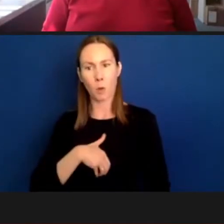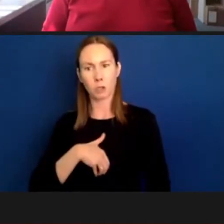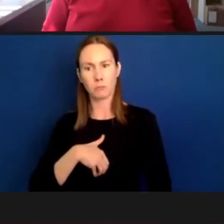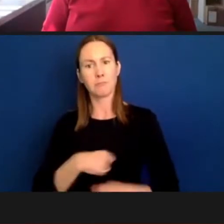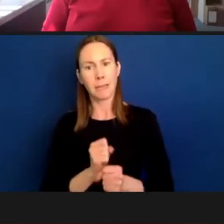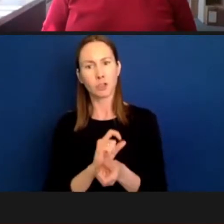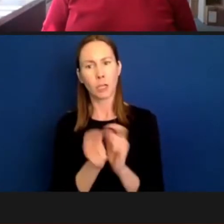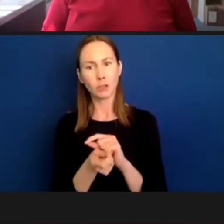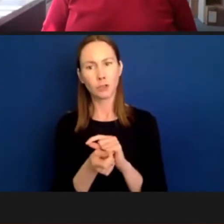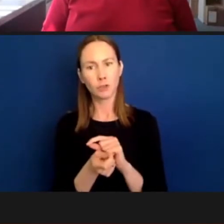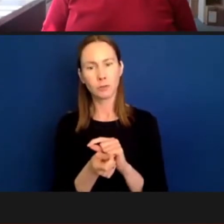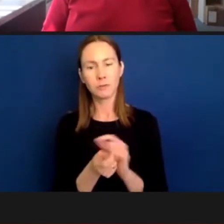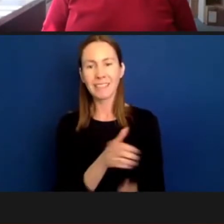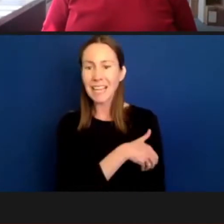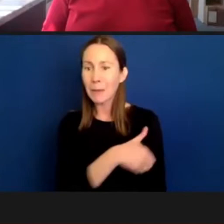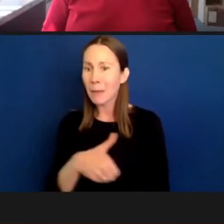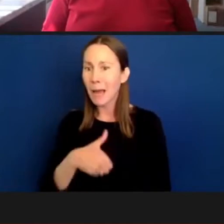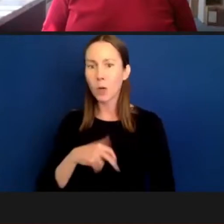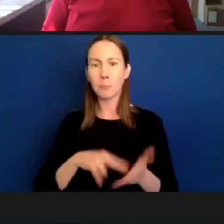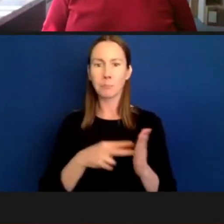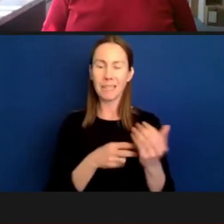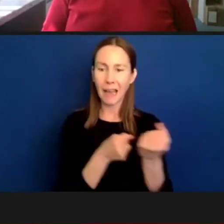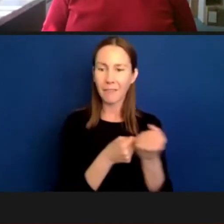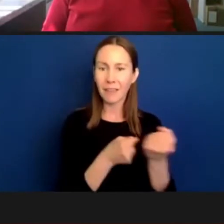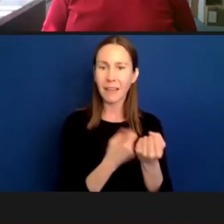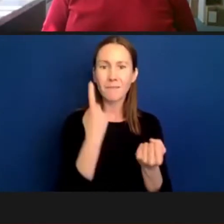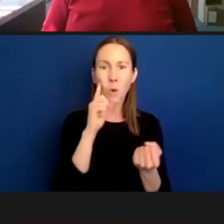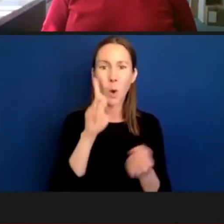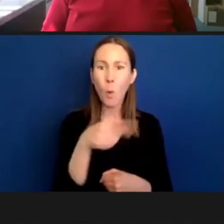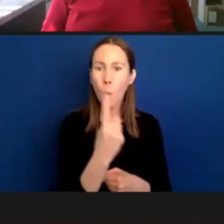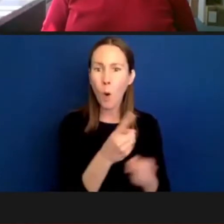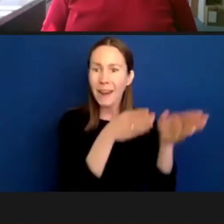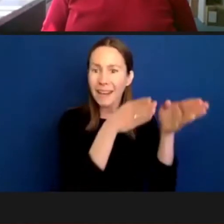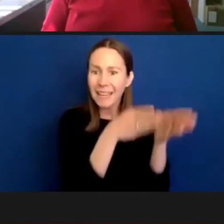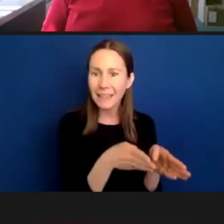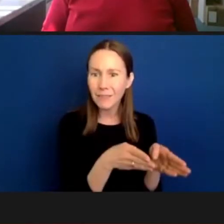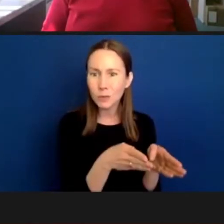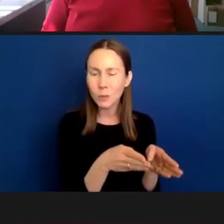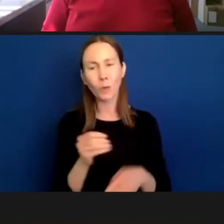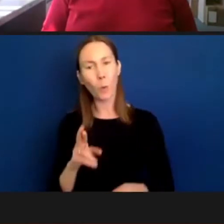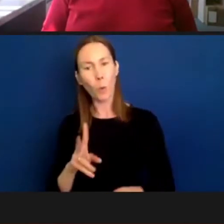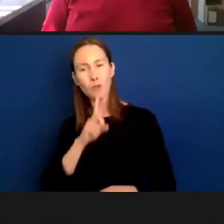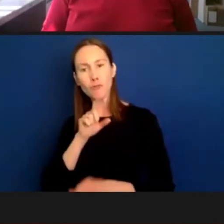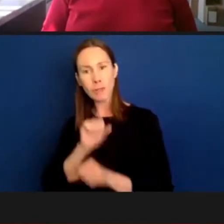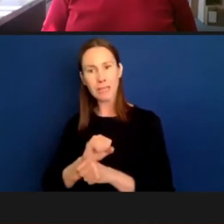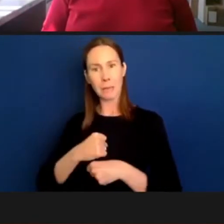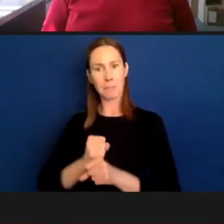So whether that's advocating for one single individual, or really making change in an